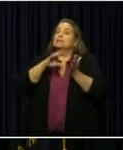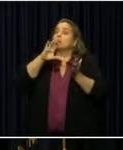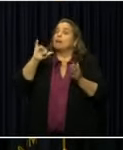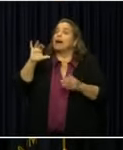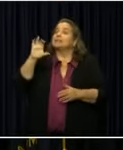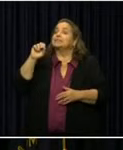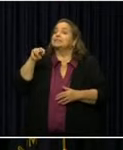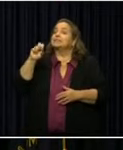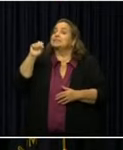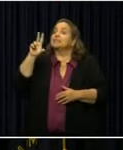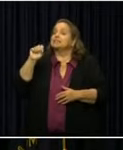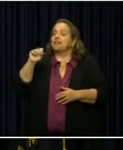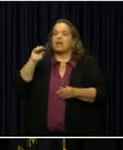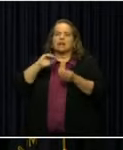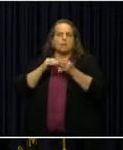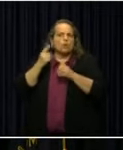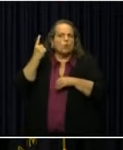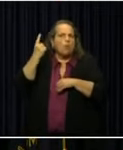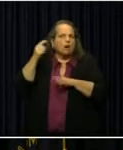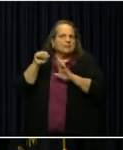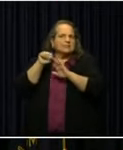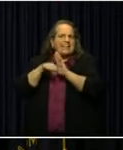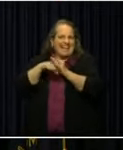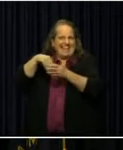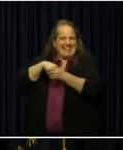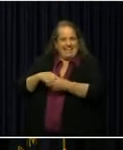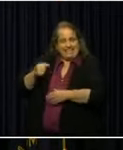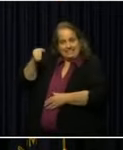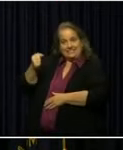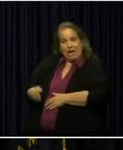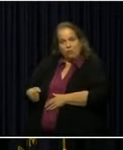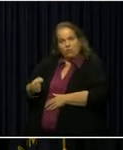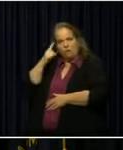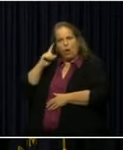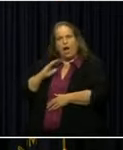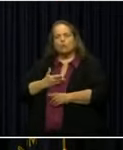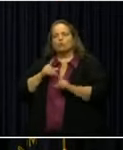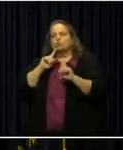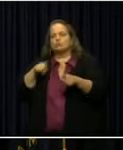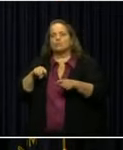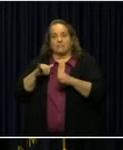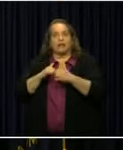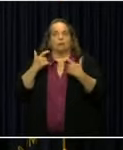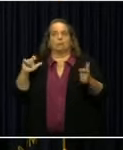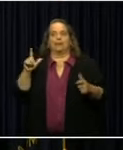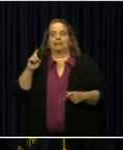A GOOD NEIGHBOR. AND IT SHOWS YOU THAT WE ARE UNITED.